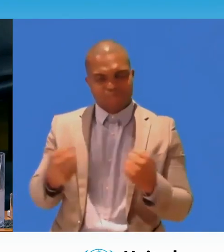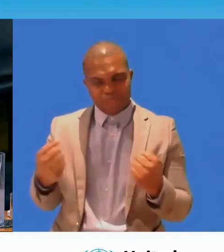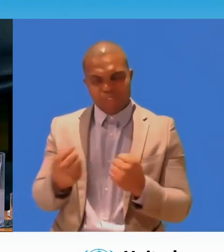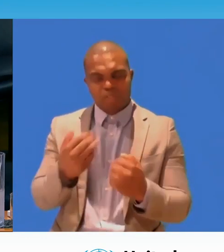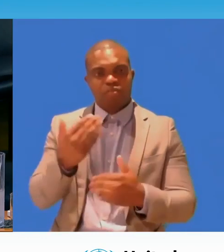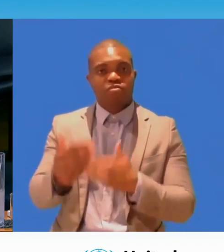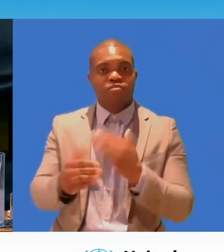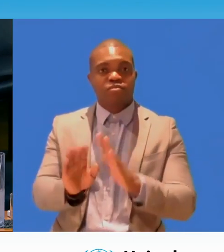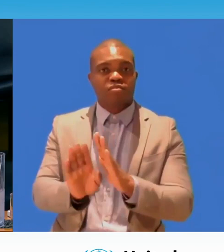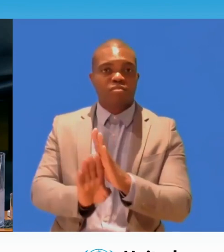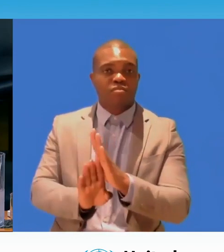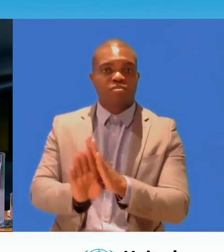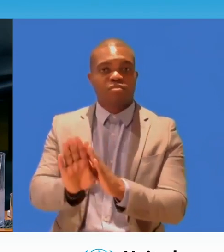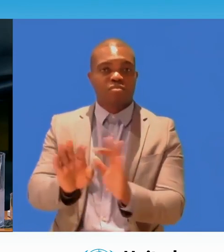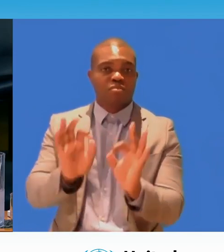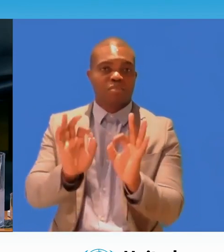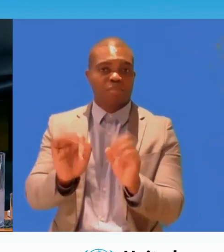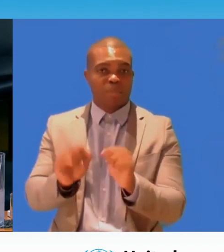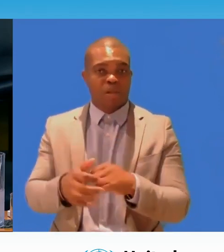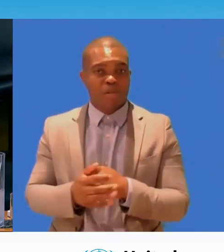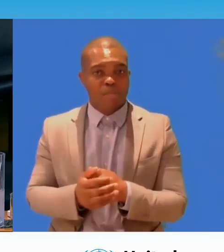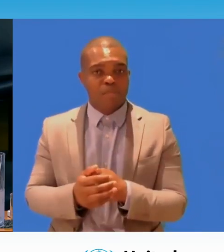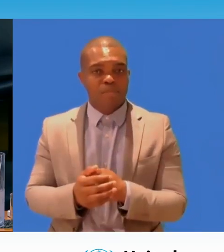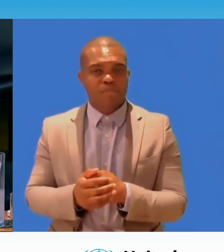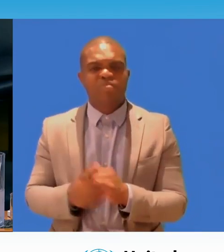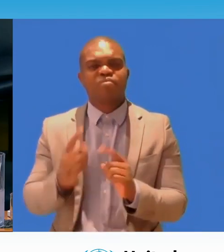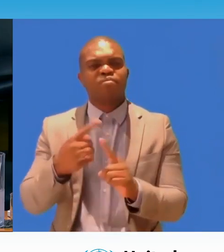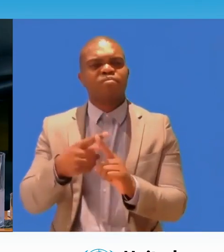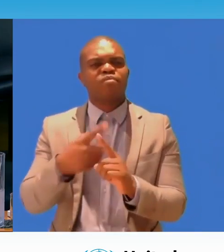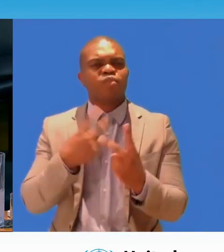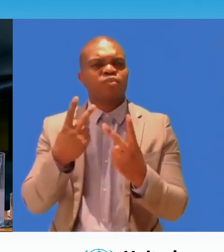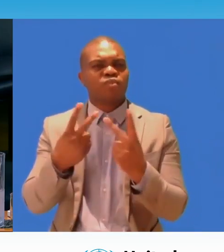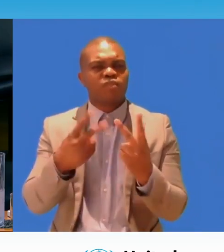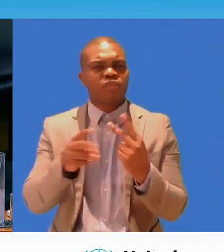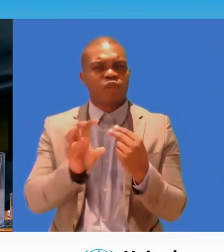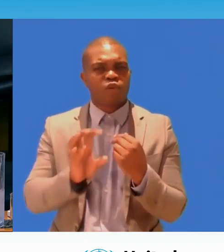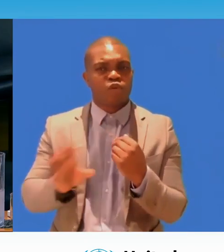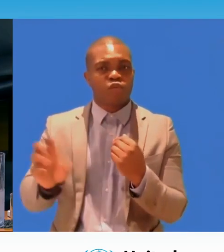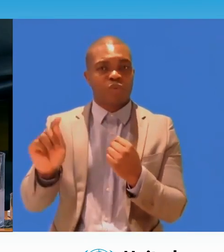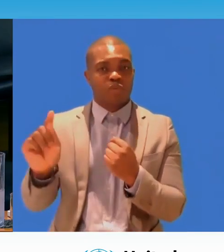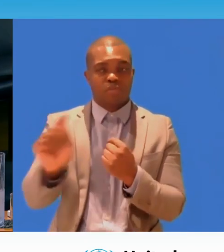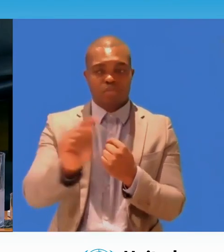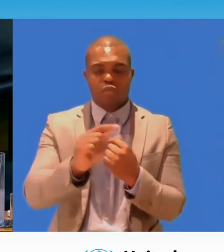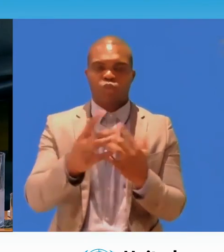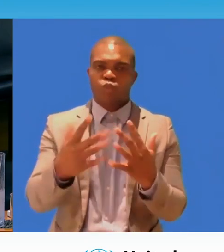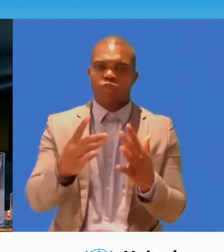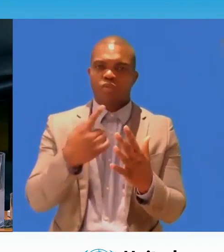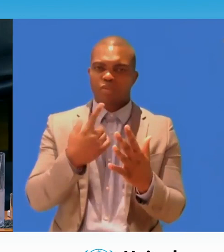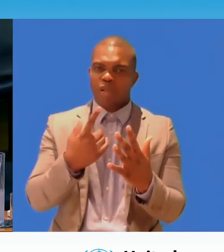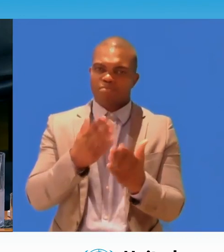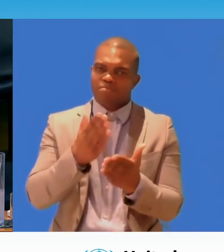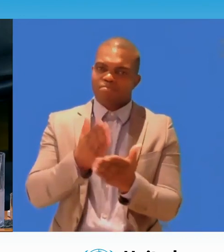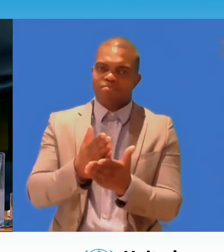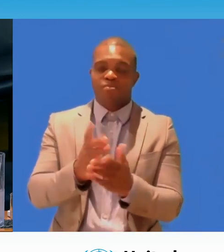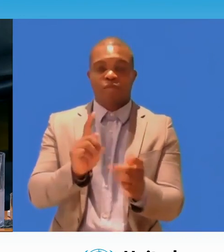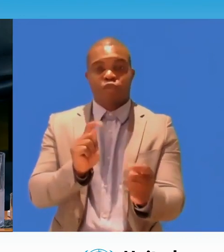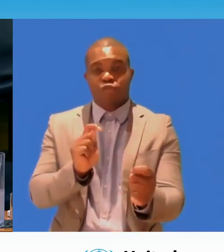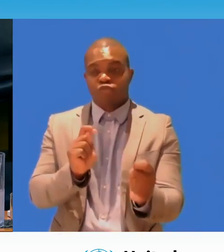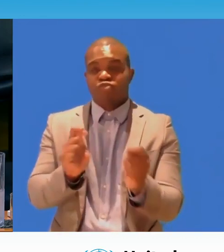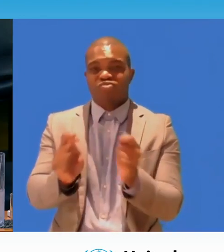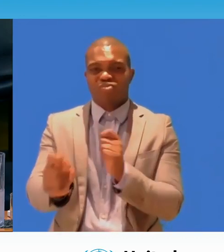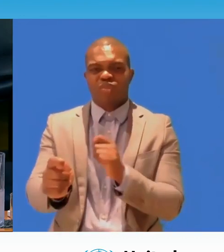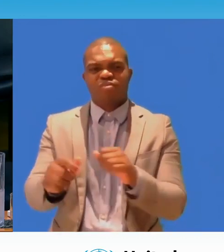that there is more and more policy opportunities where disability is being addressed colleagues